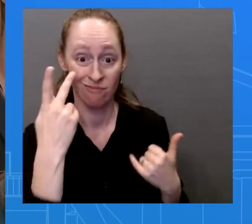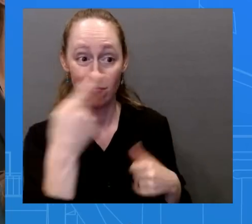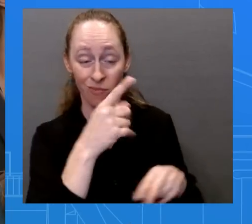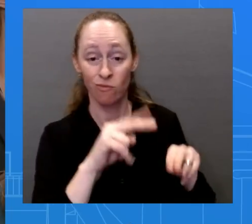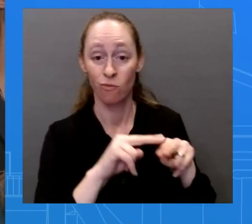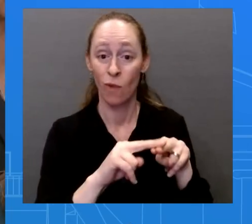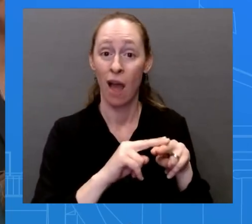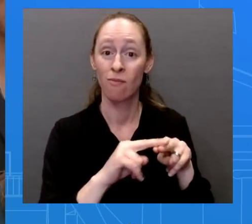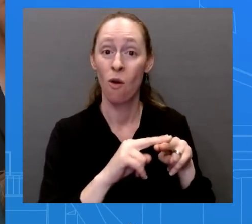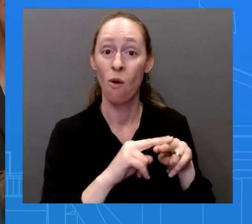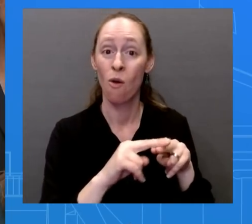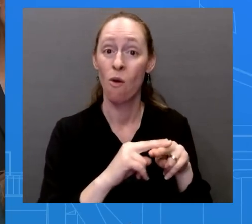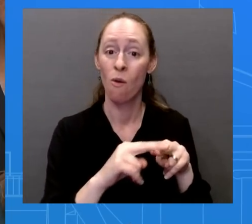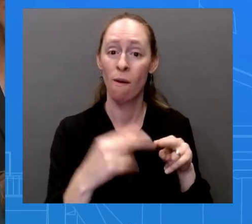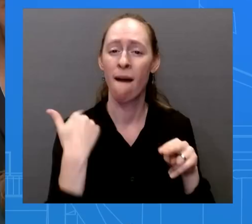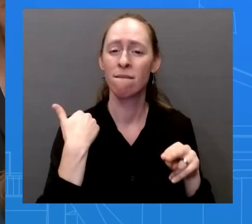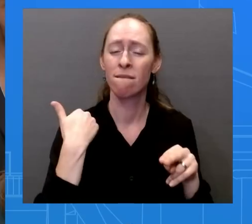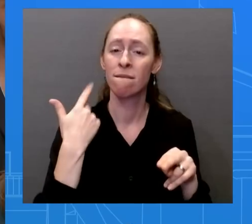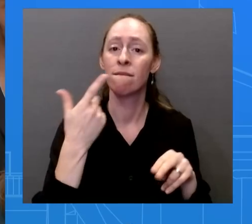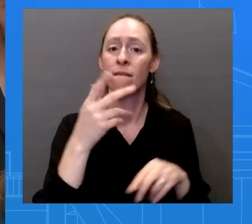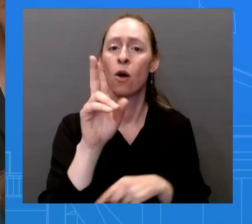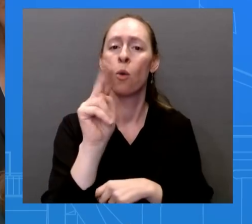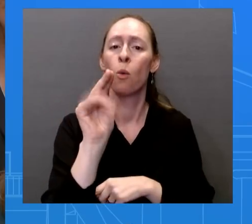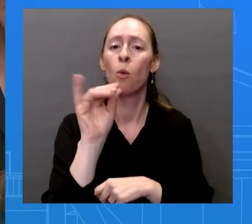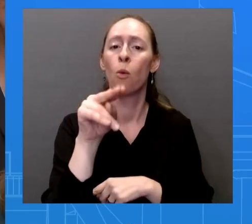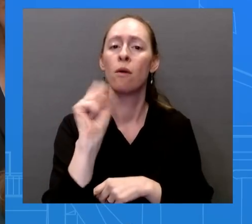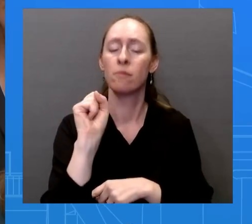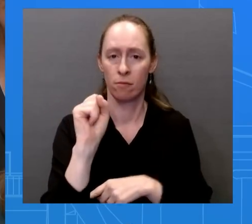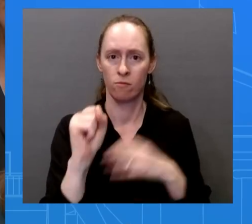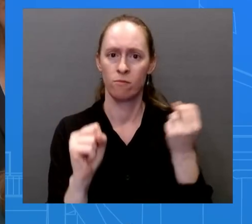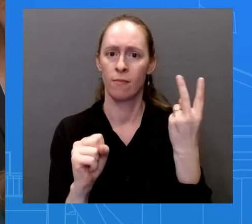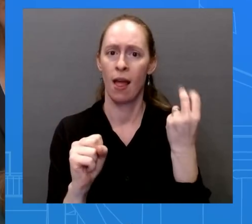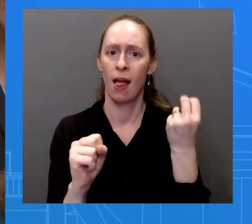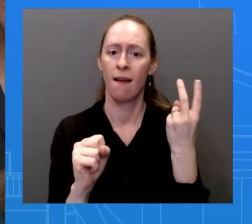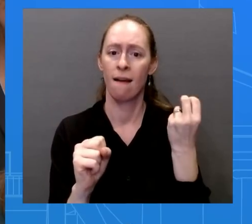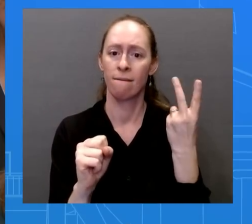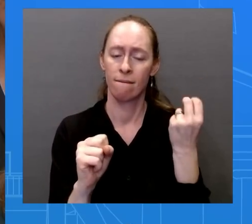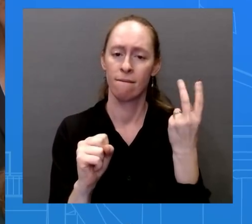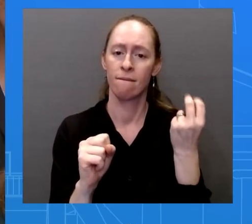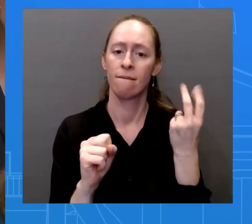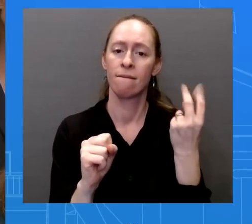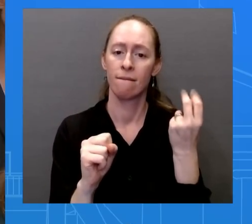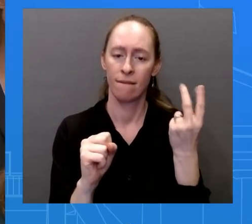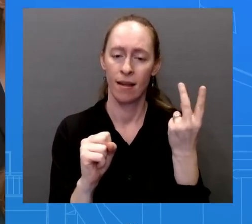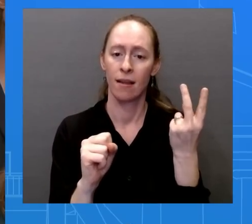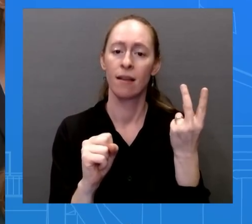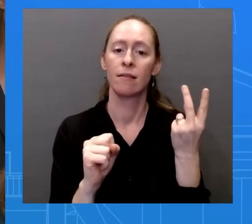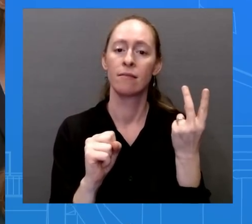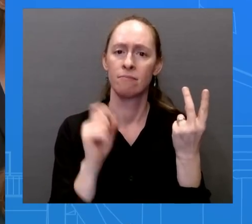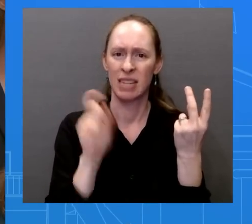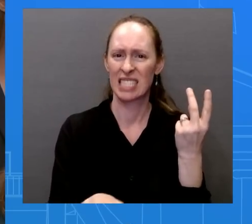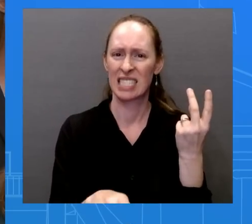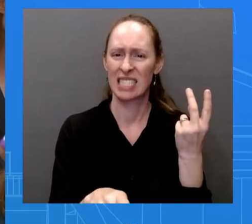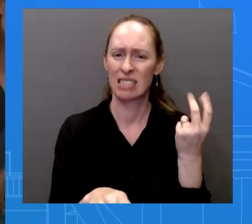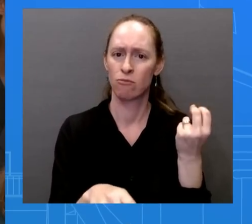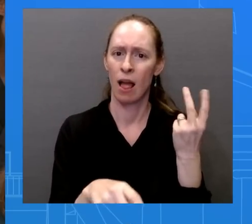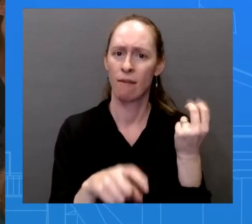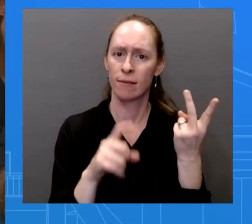that the President helped negotiate -- one of those unions has voted against the contract, and I believe it needs to be unanimous.